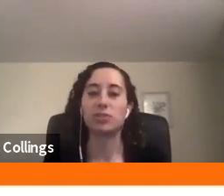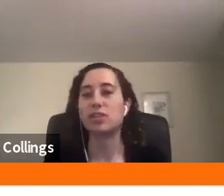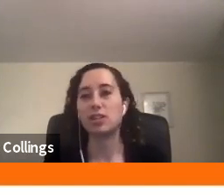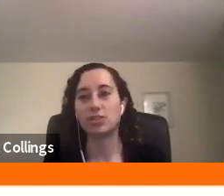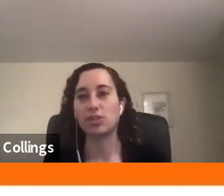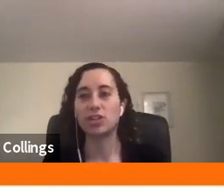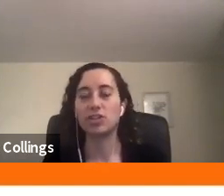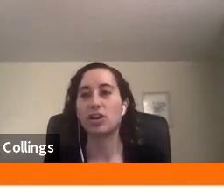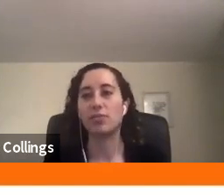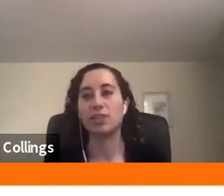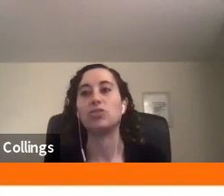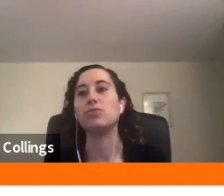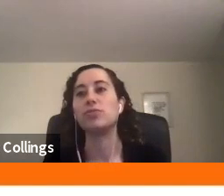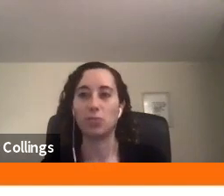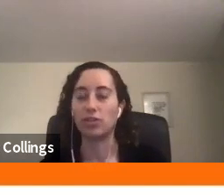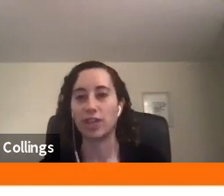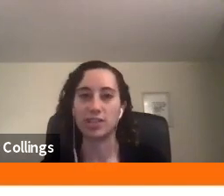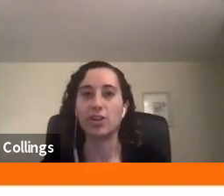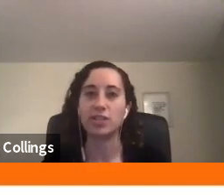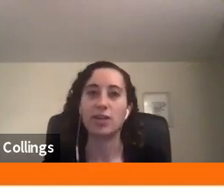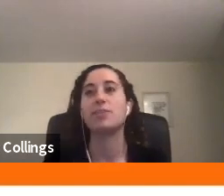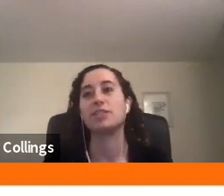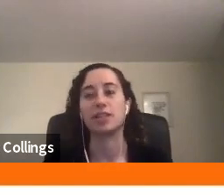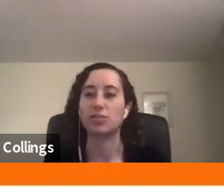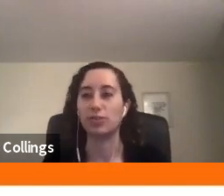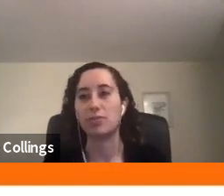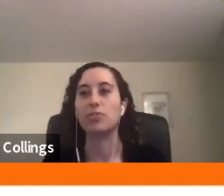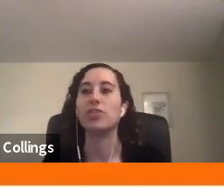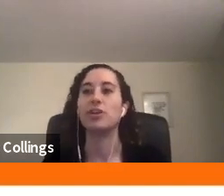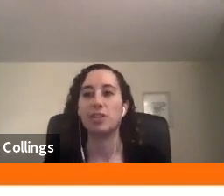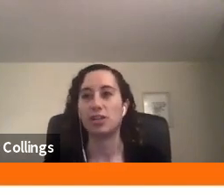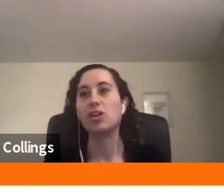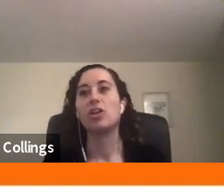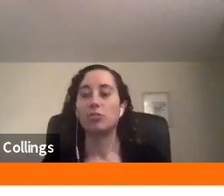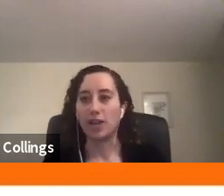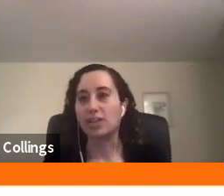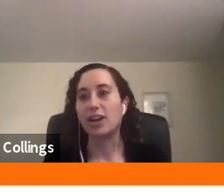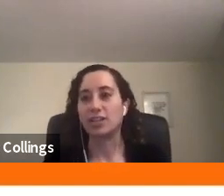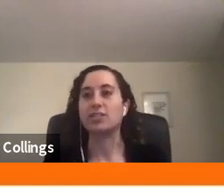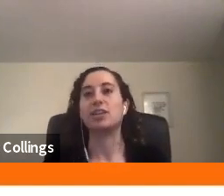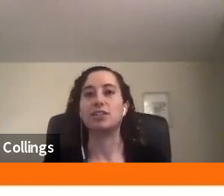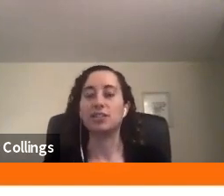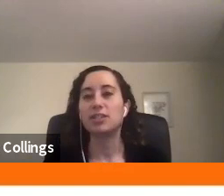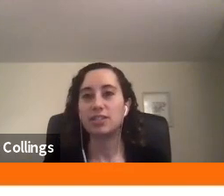with the healthcare system, clinicians just continue to see individuals with eating disorders that do fit more of